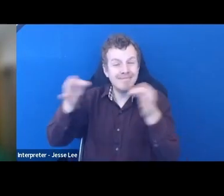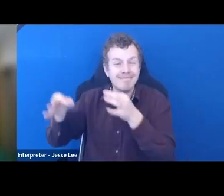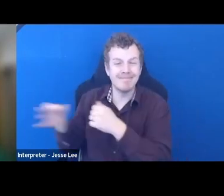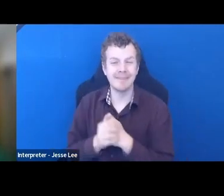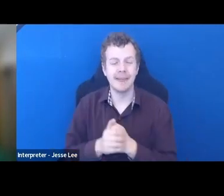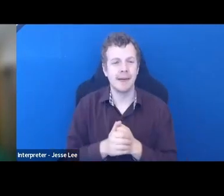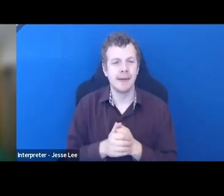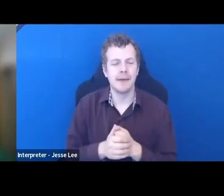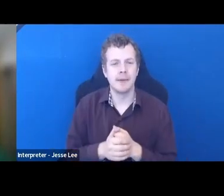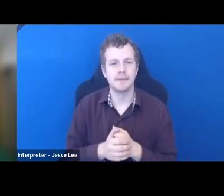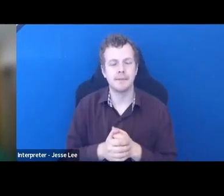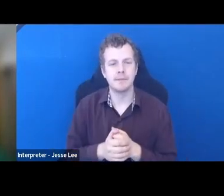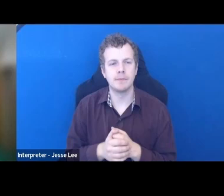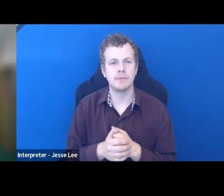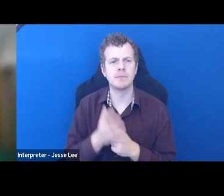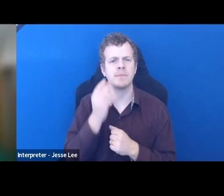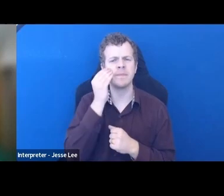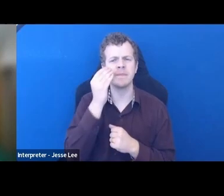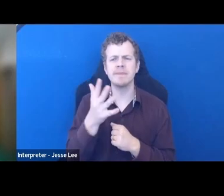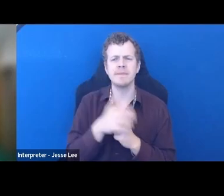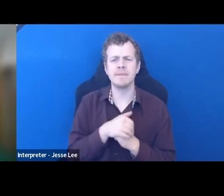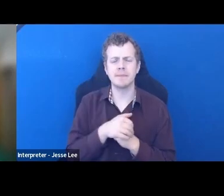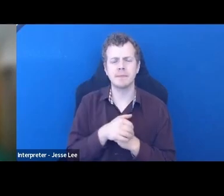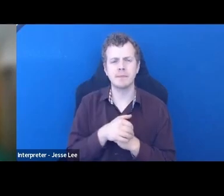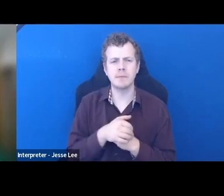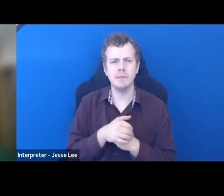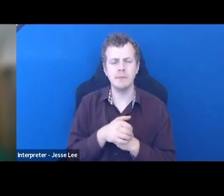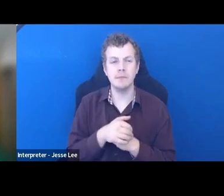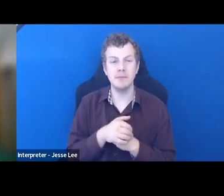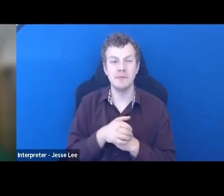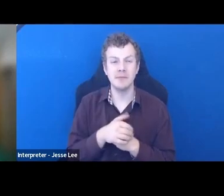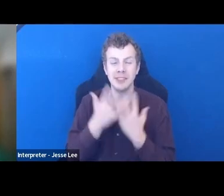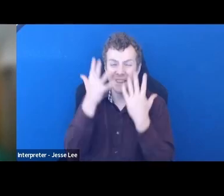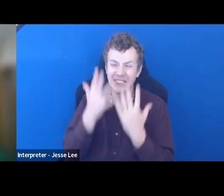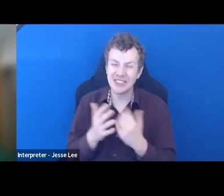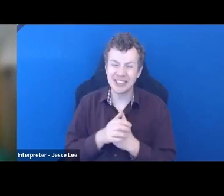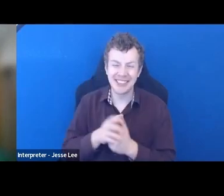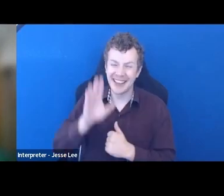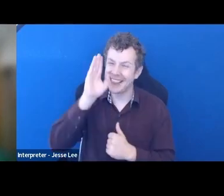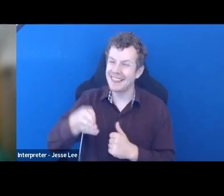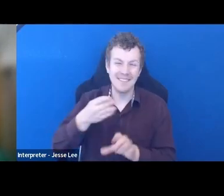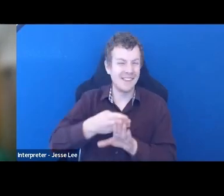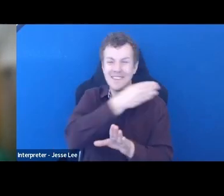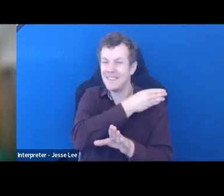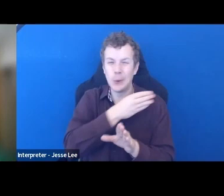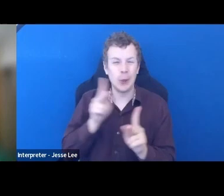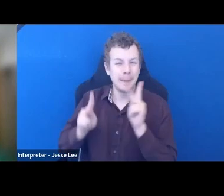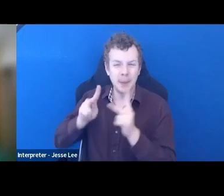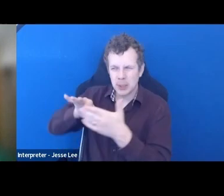And I will note that this is unfortunately the first study that's been done like this. In this population.